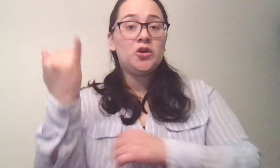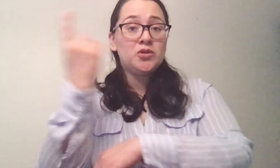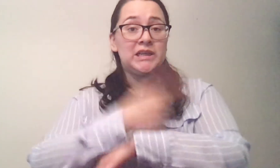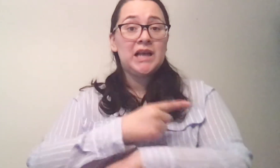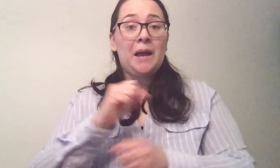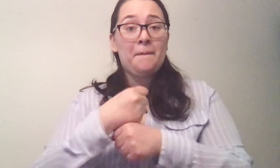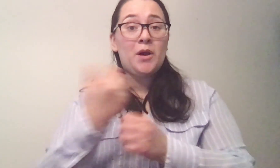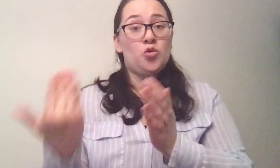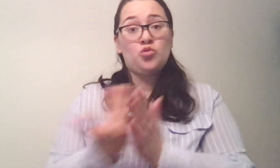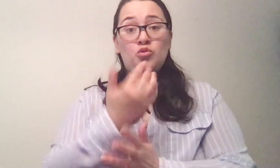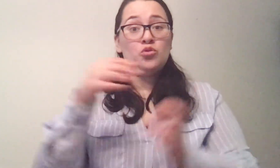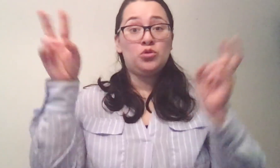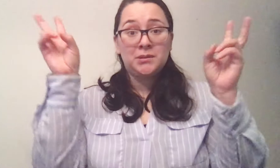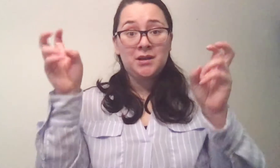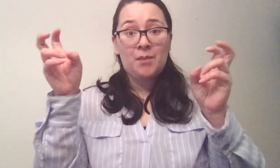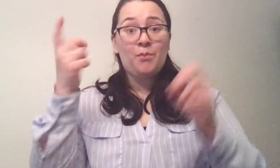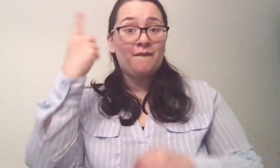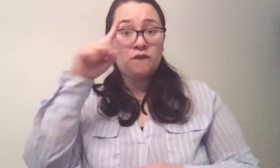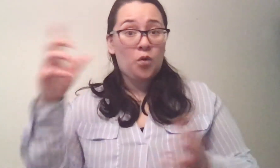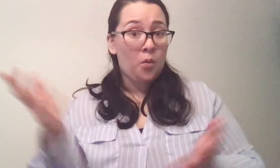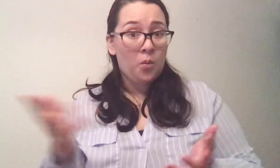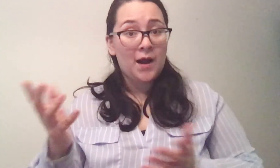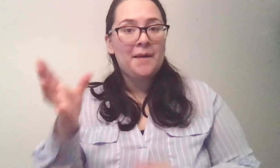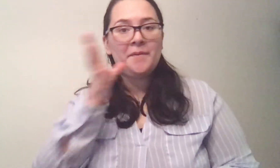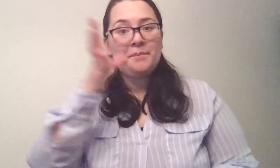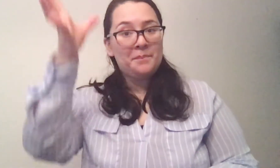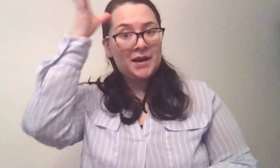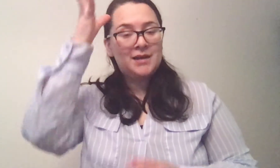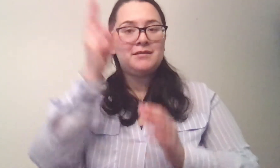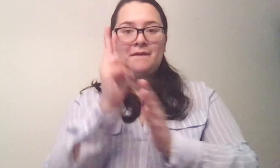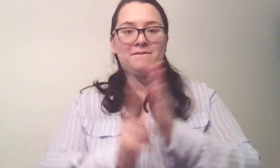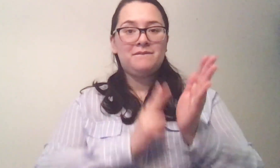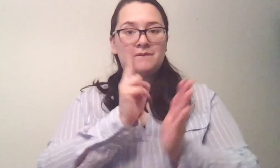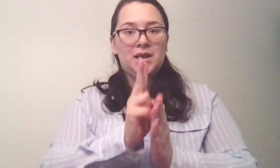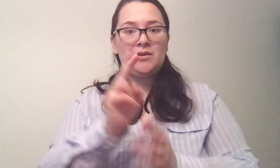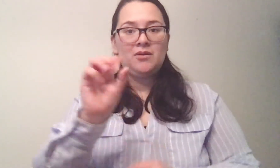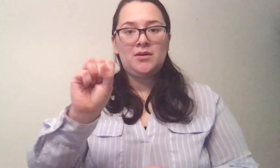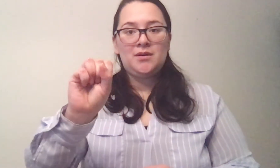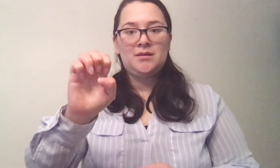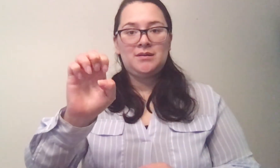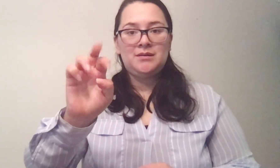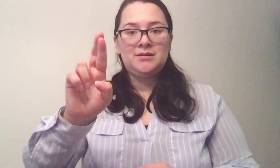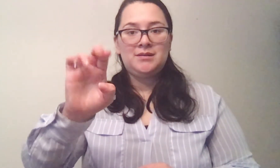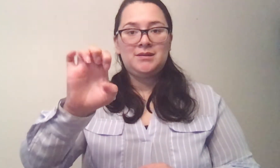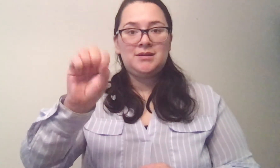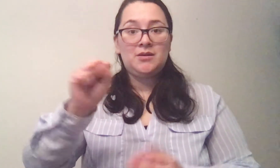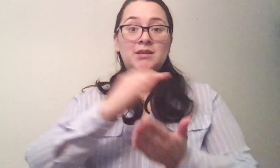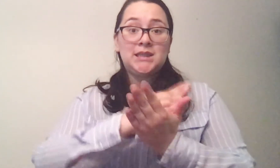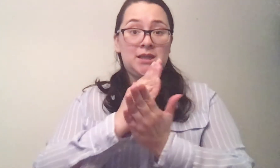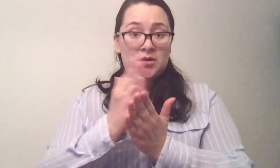Today I am making a new video (topic) for the Parenting Video Series.